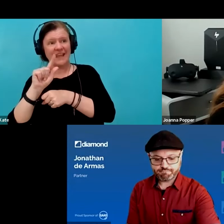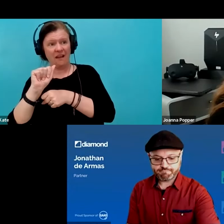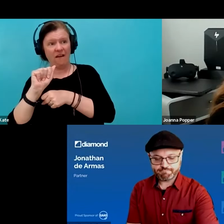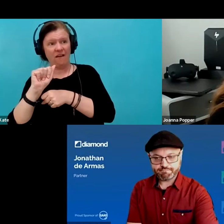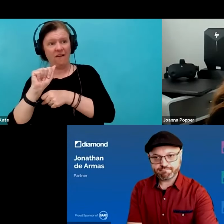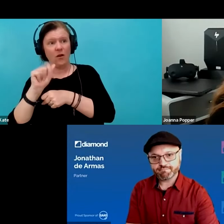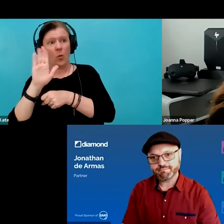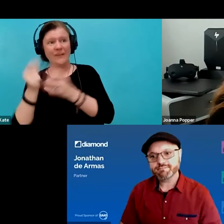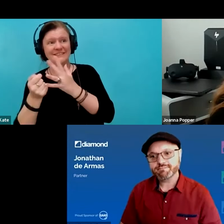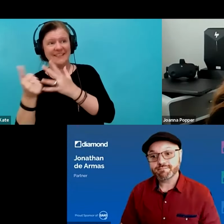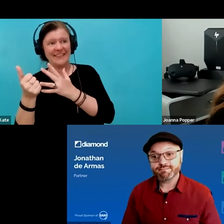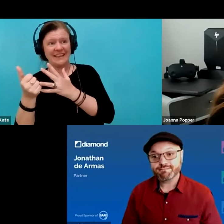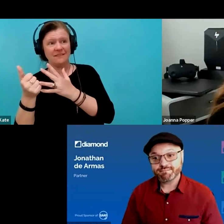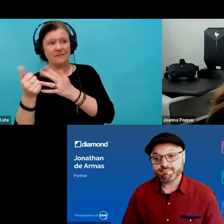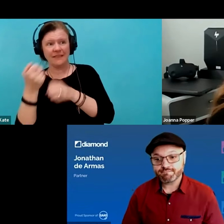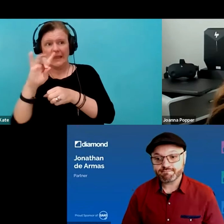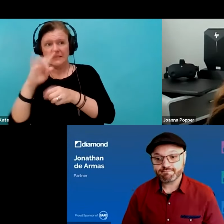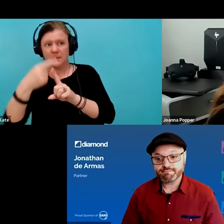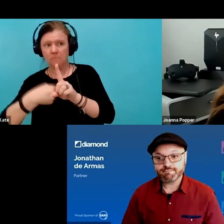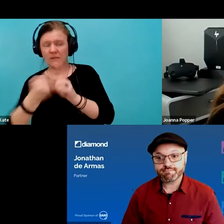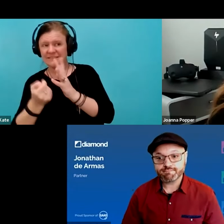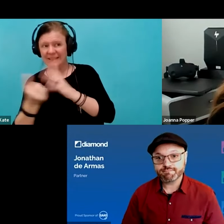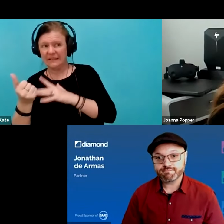Christina Heller: Almost like a little bit of taking it seems like a stance